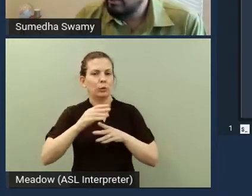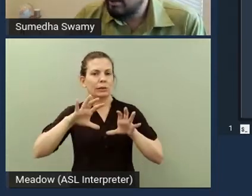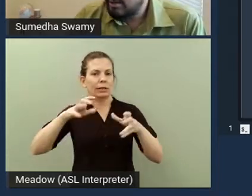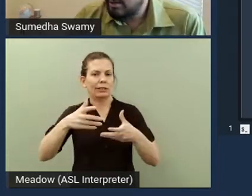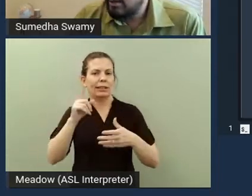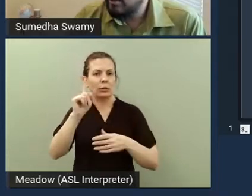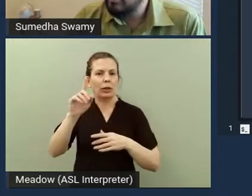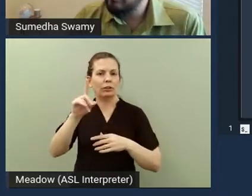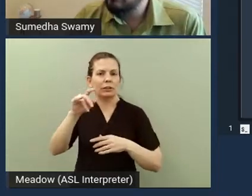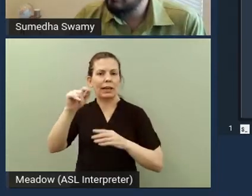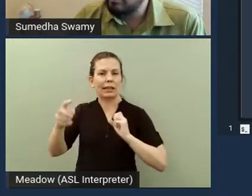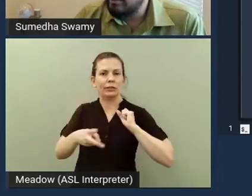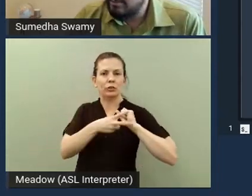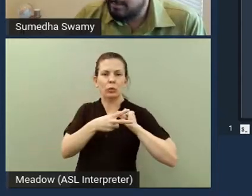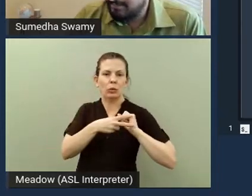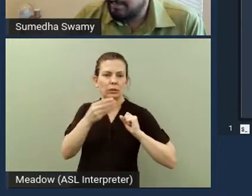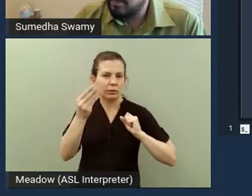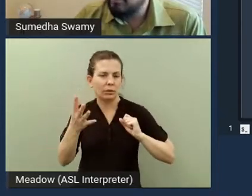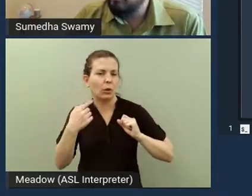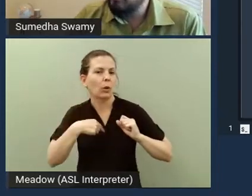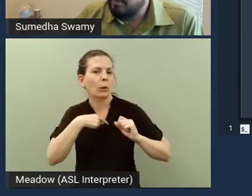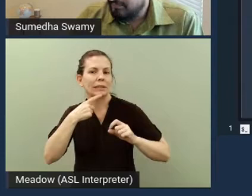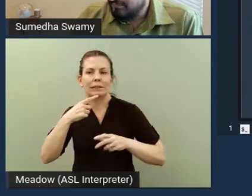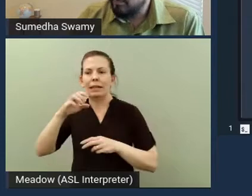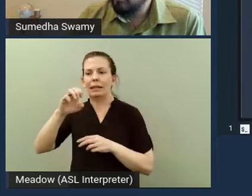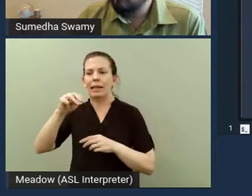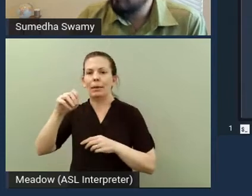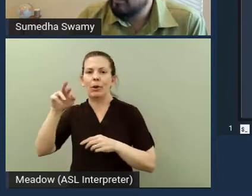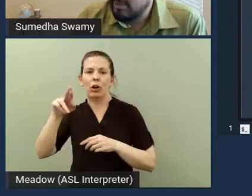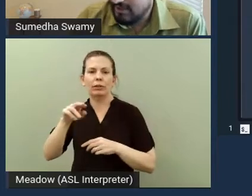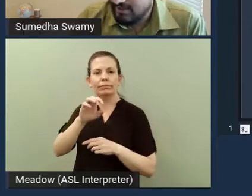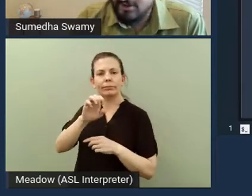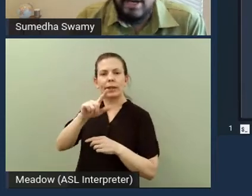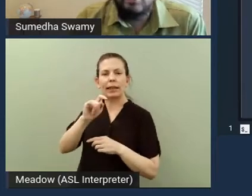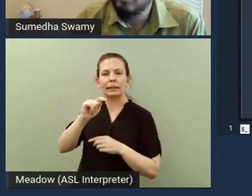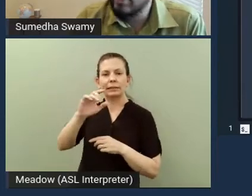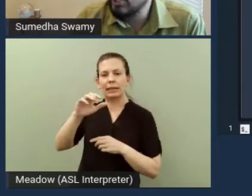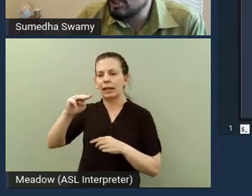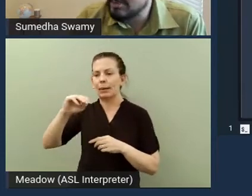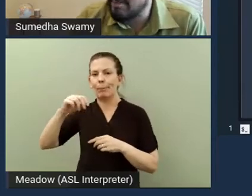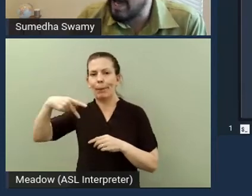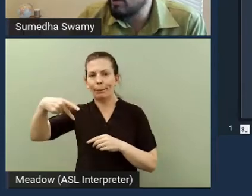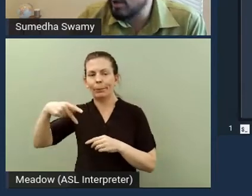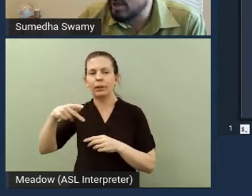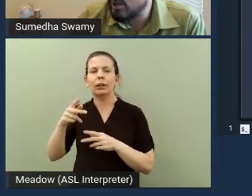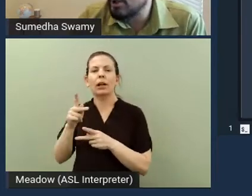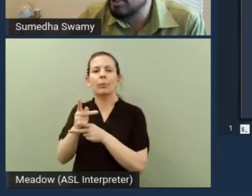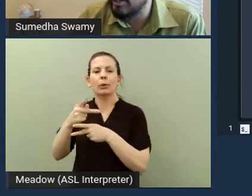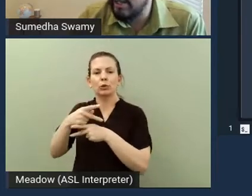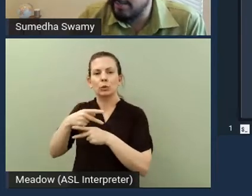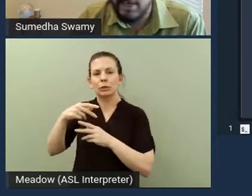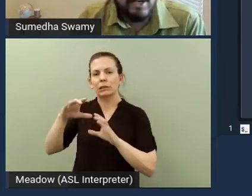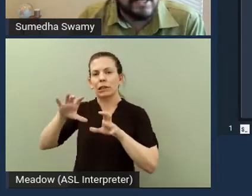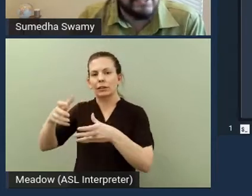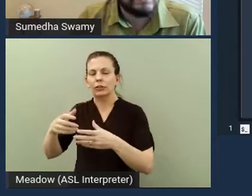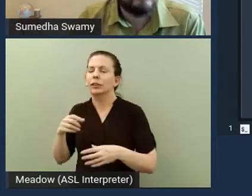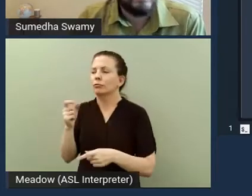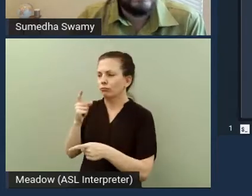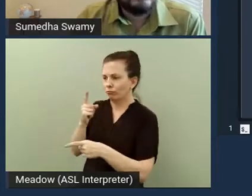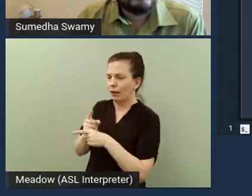So, just so you know, when we're talking about the EMR it's an Elastic MapReduce cluster. Correct, you can run your Spark workloads on EMR clusters.